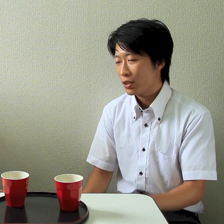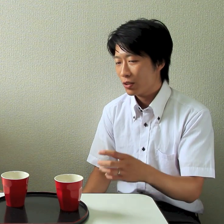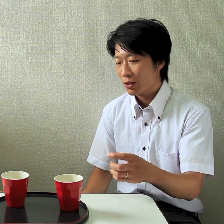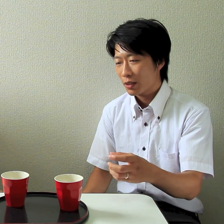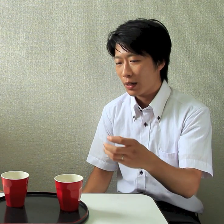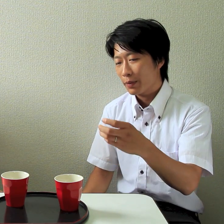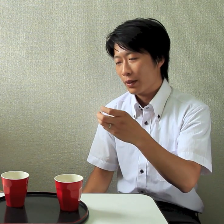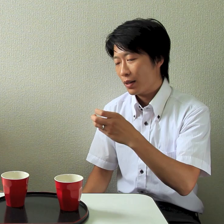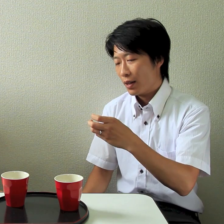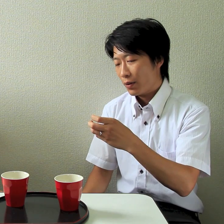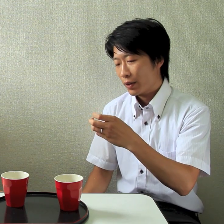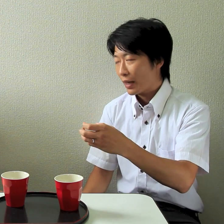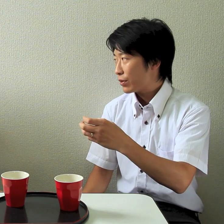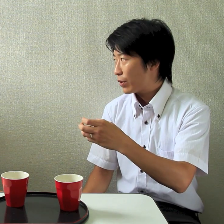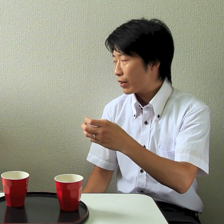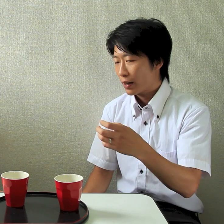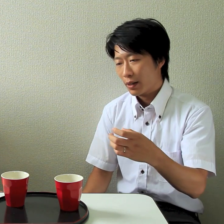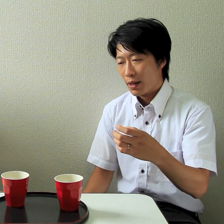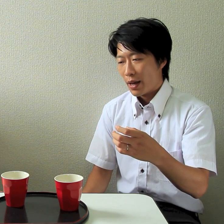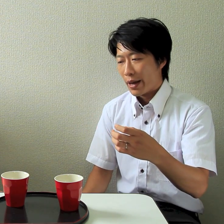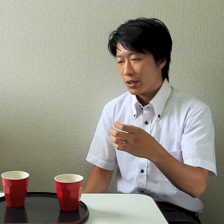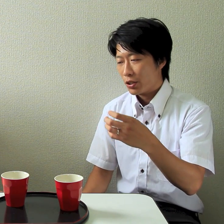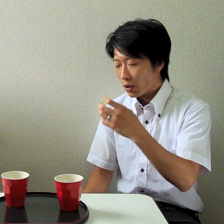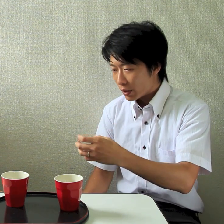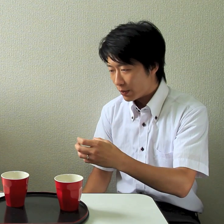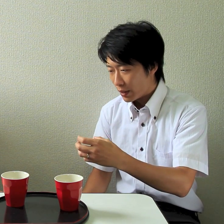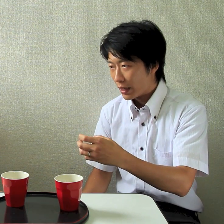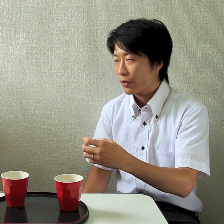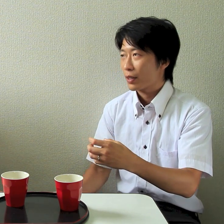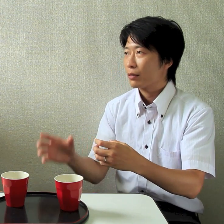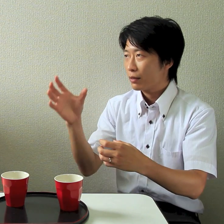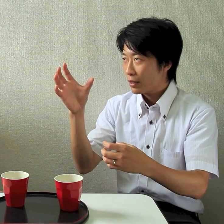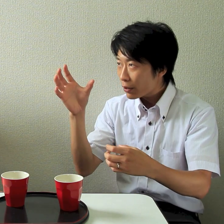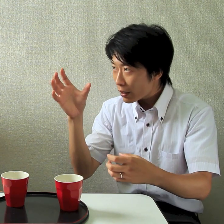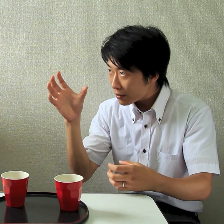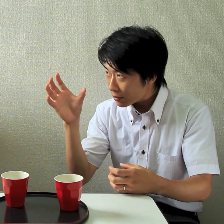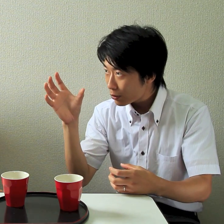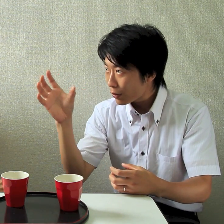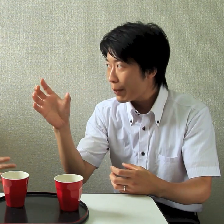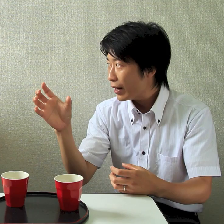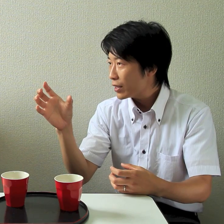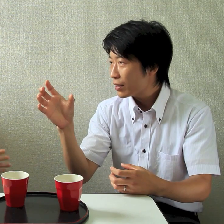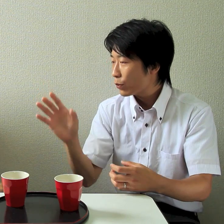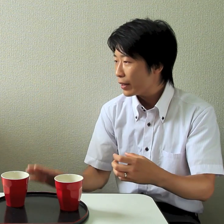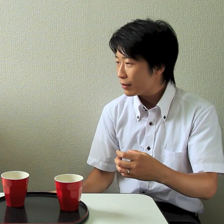My mother took the glass of water and showed it to me I was getting ready to grab it